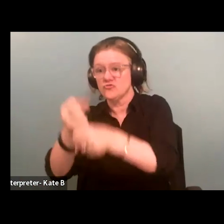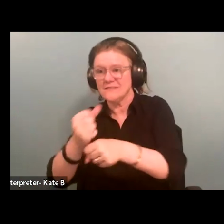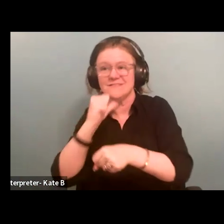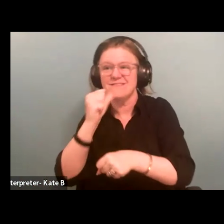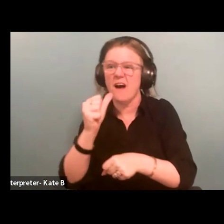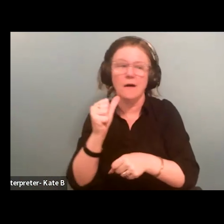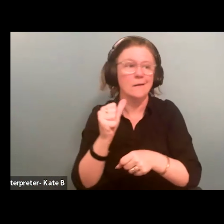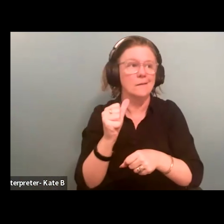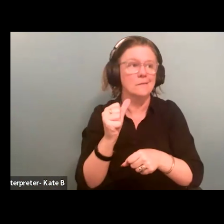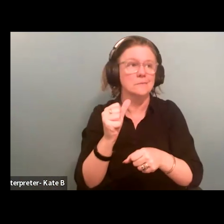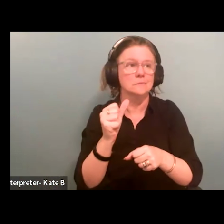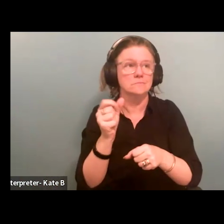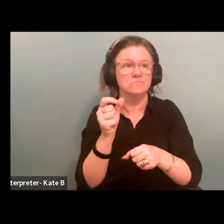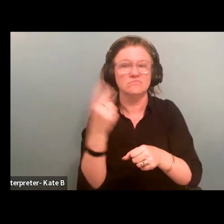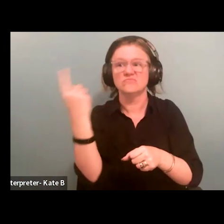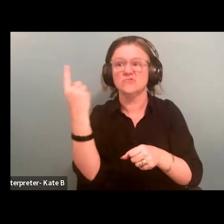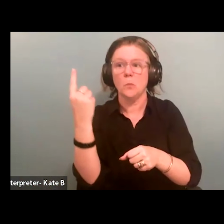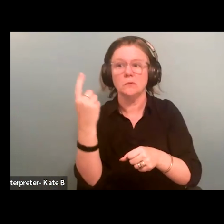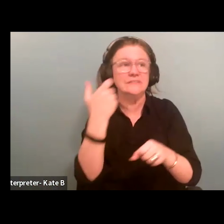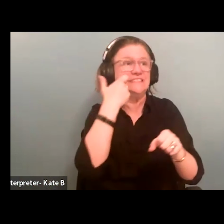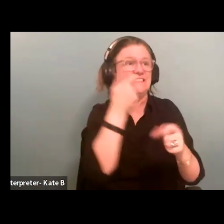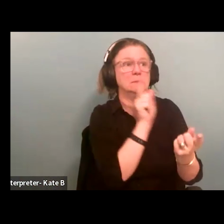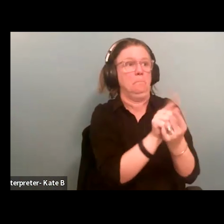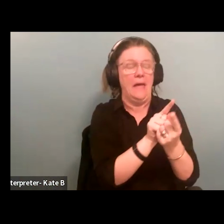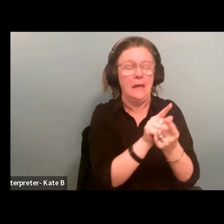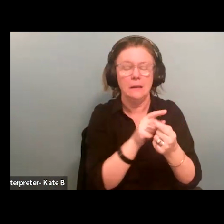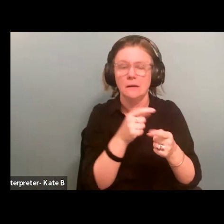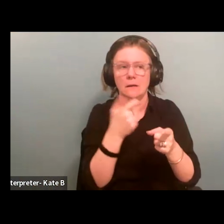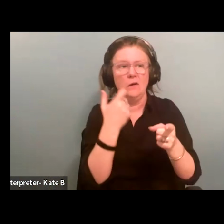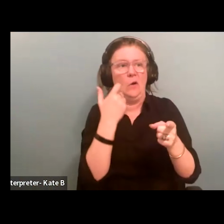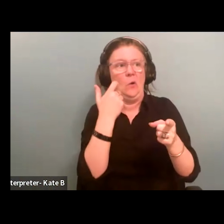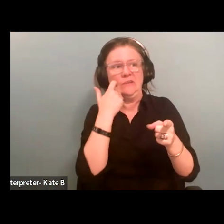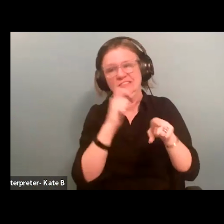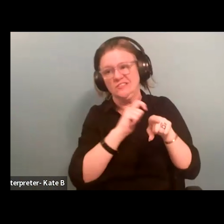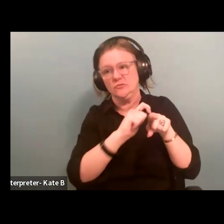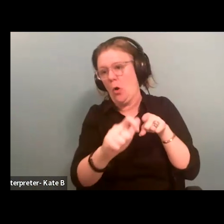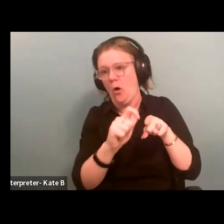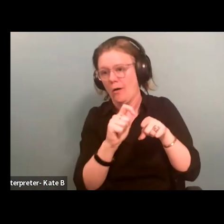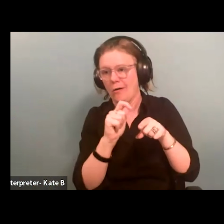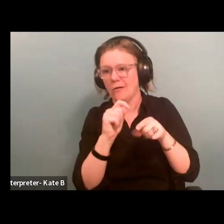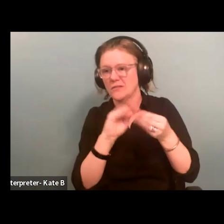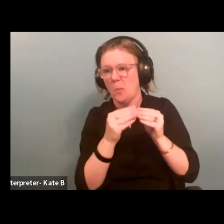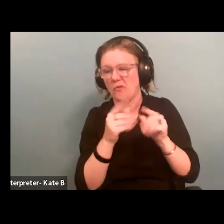not somebody you've just recently met. Make sure you have a trusted individual when you share